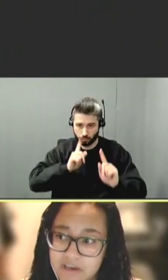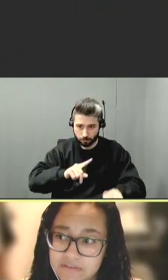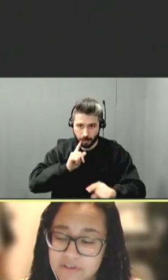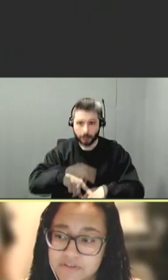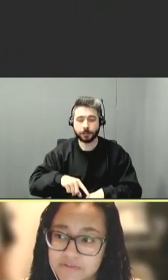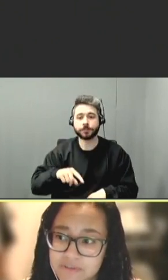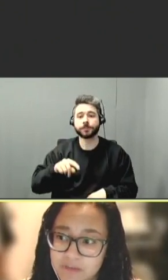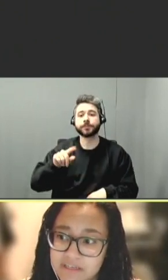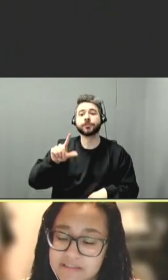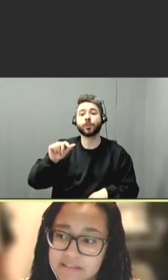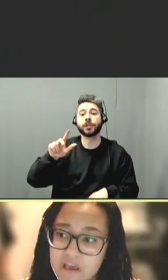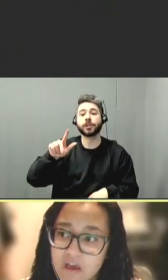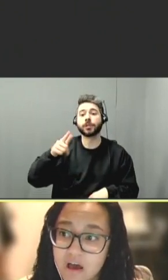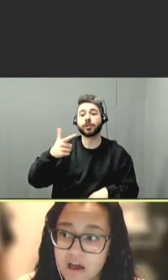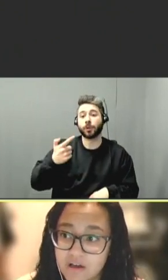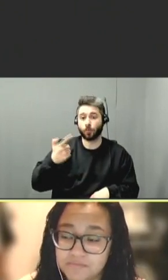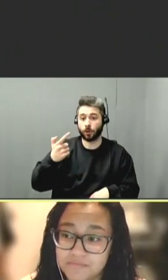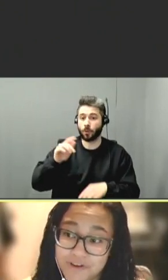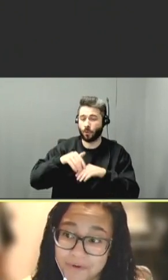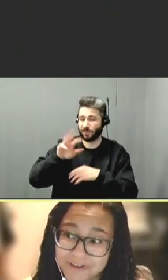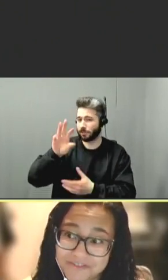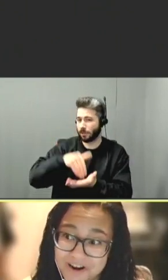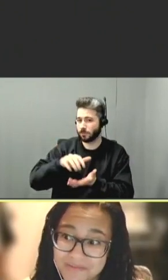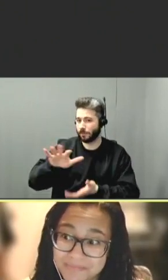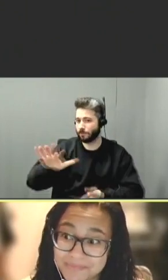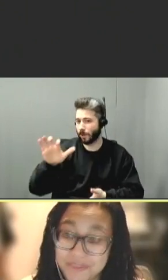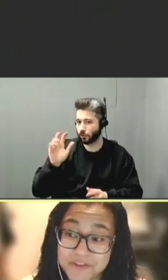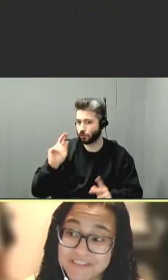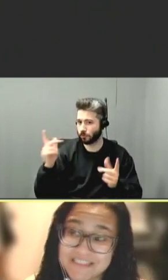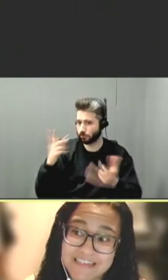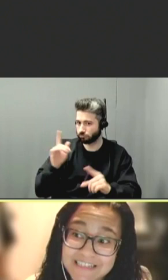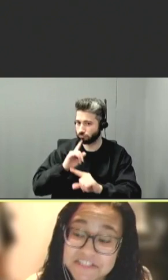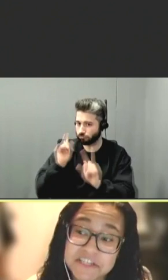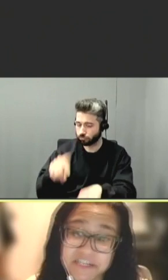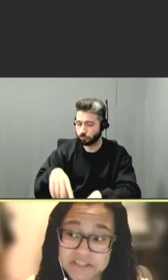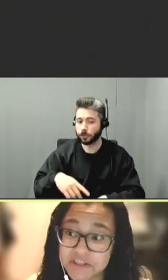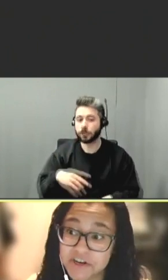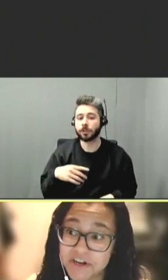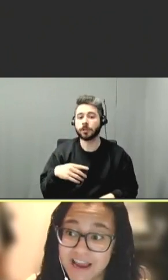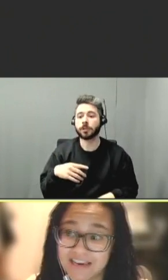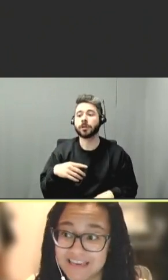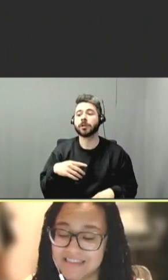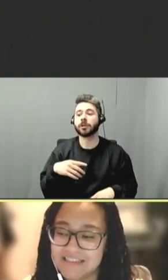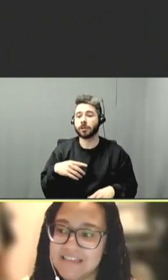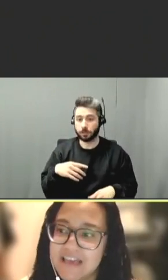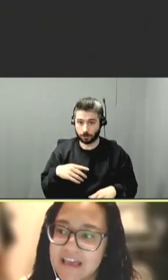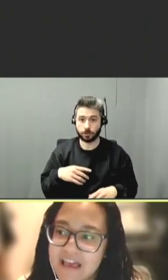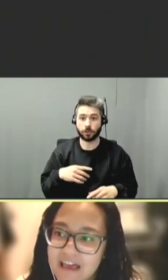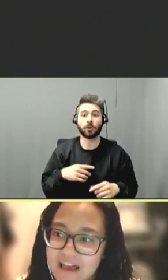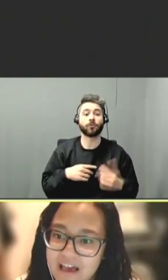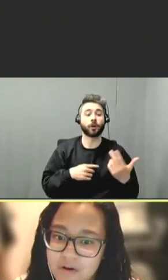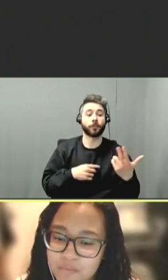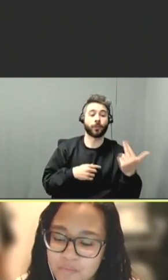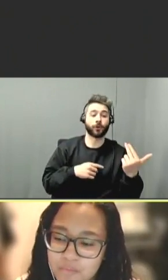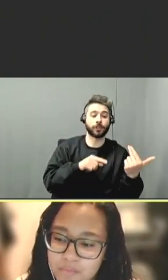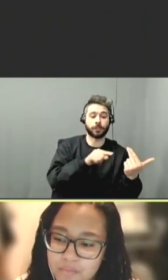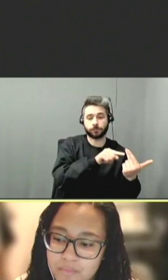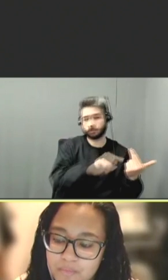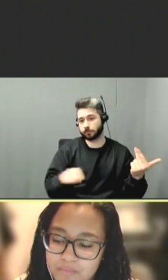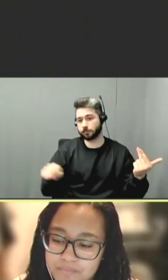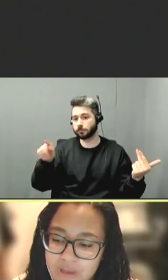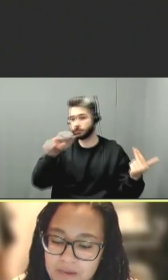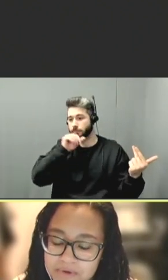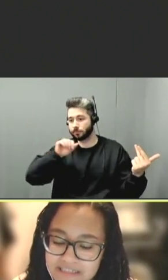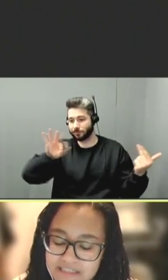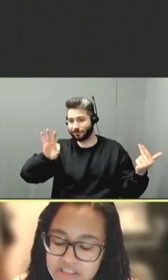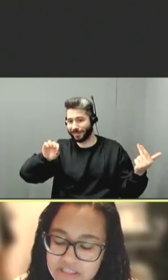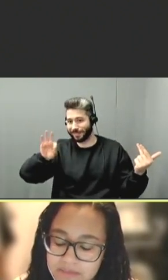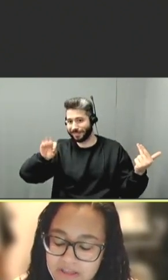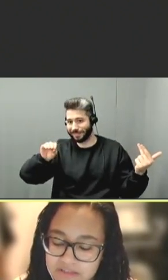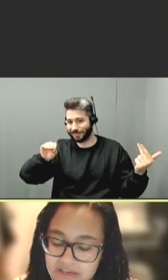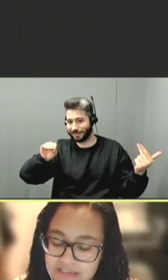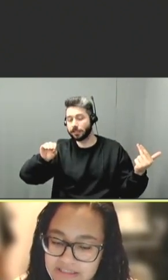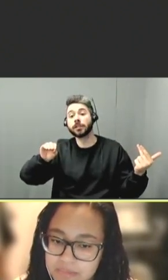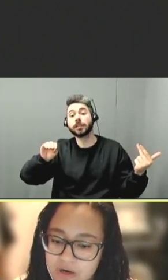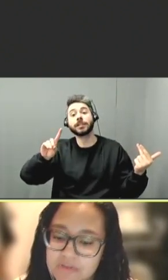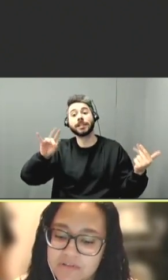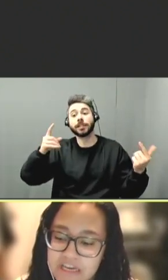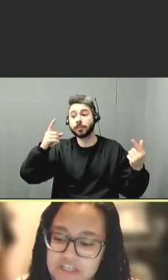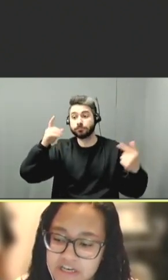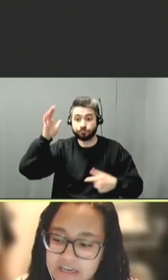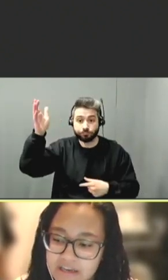6,500 respondents going from 13 to into their 90s. I presented to Pennsylvania's department of aging